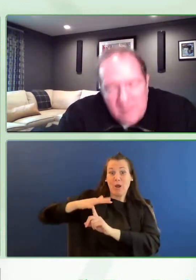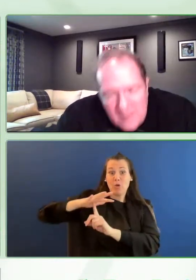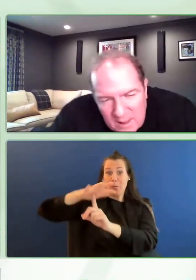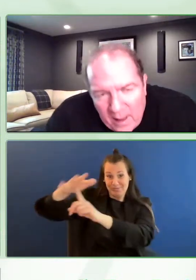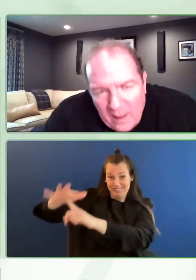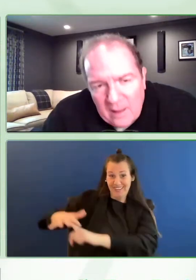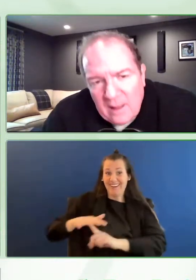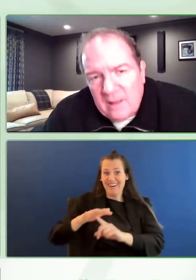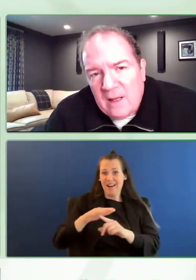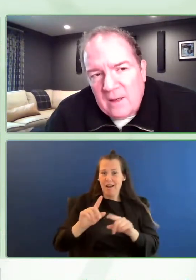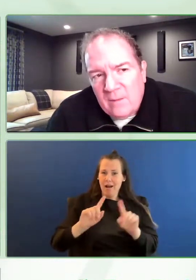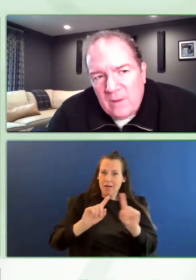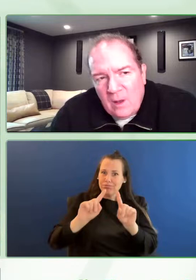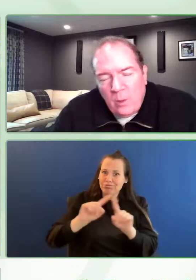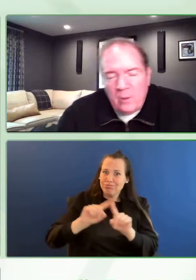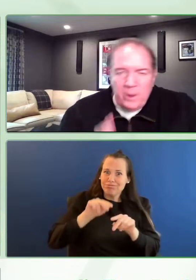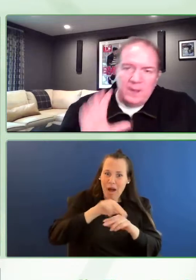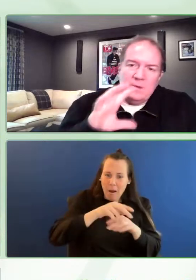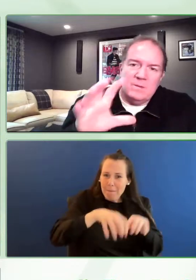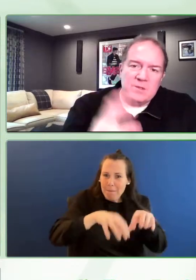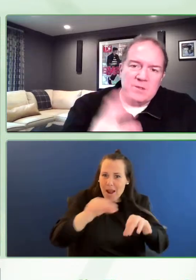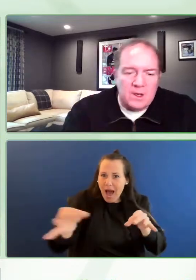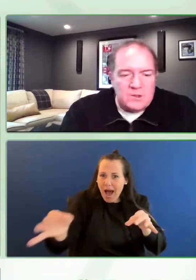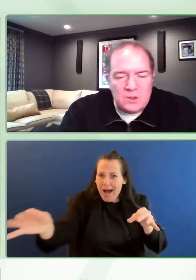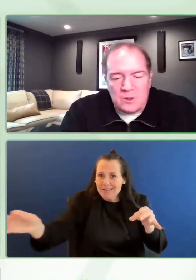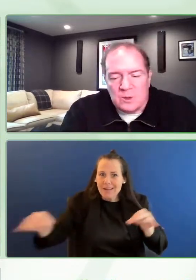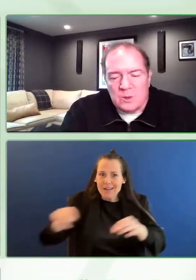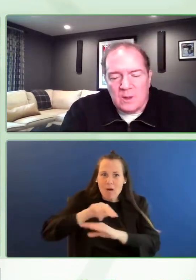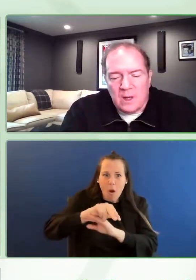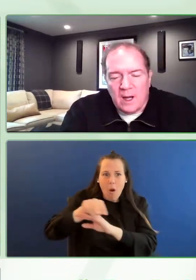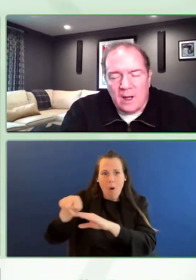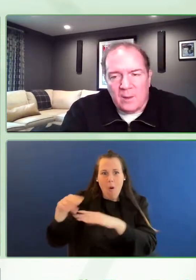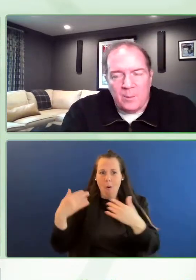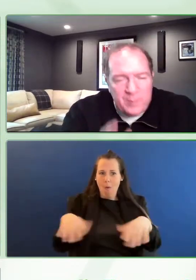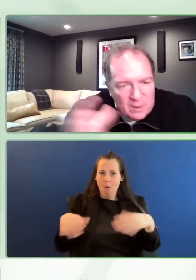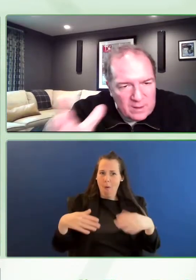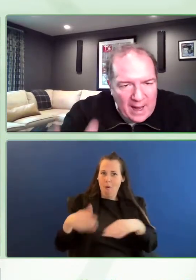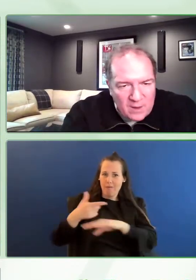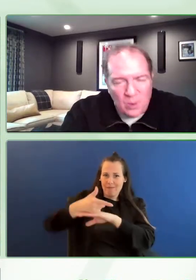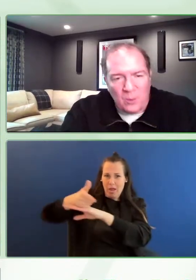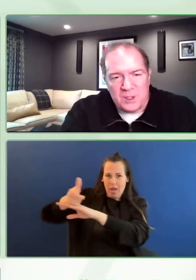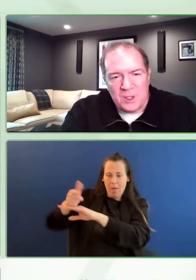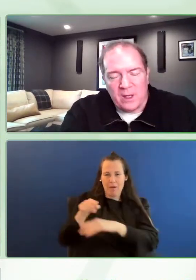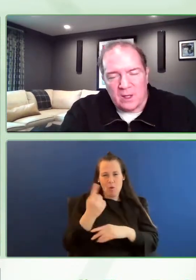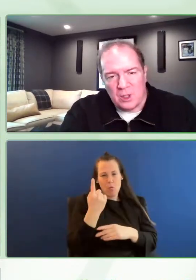If you think about it and the way that we started to filter out what we are doing at